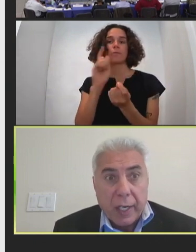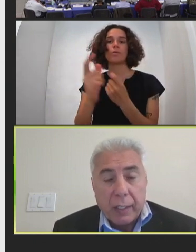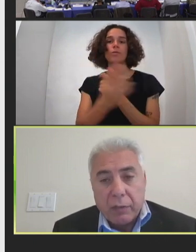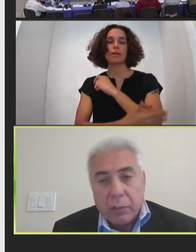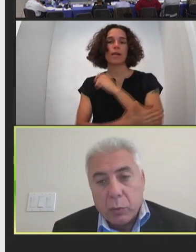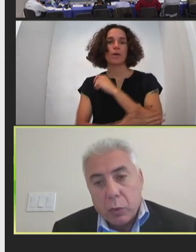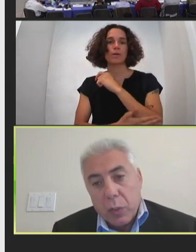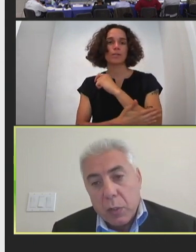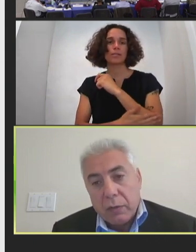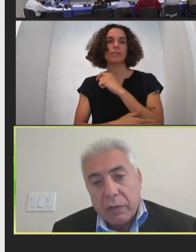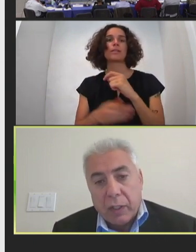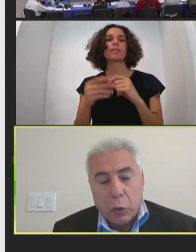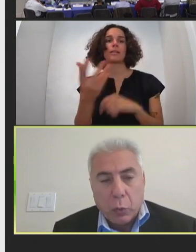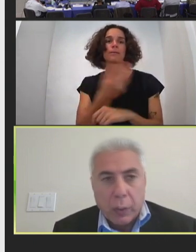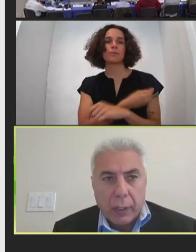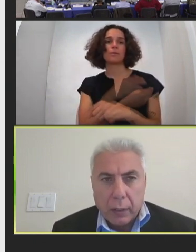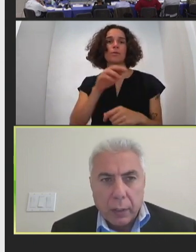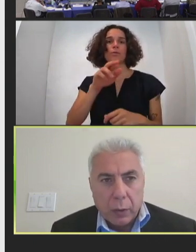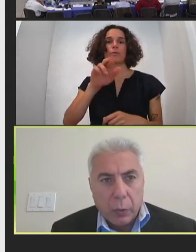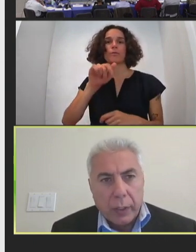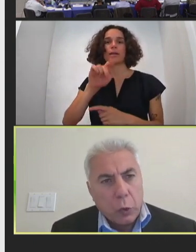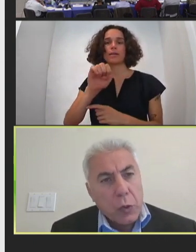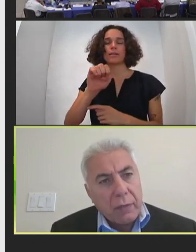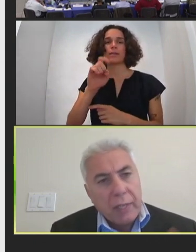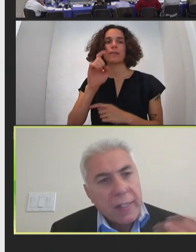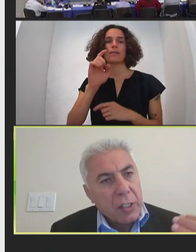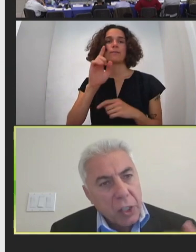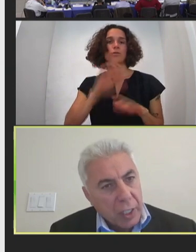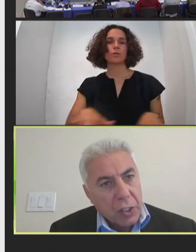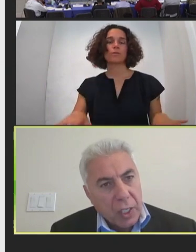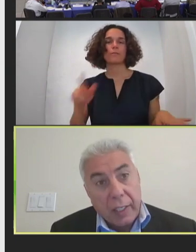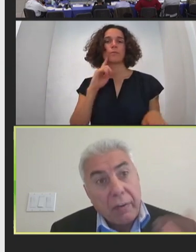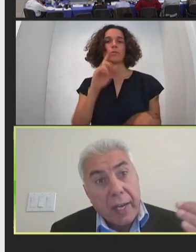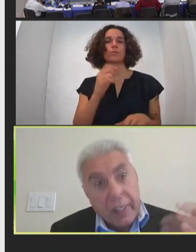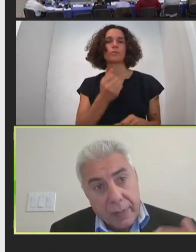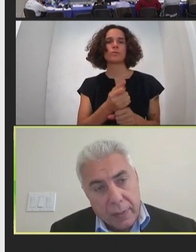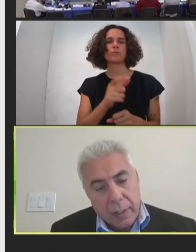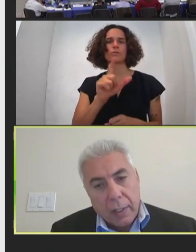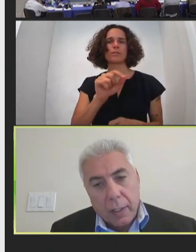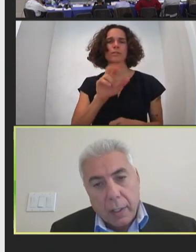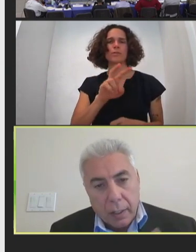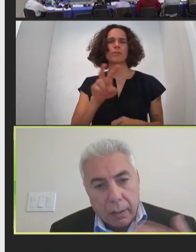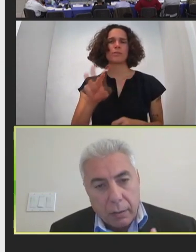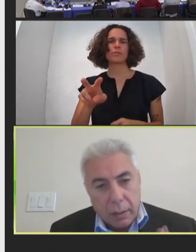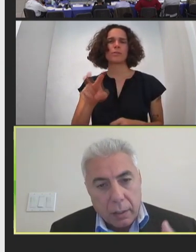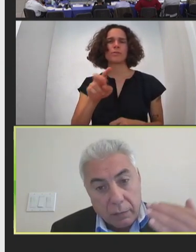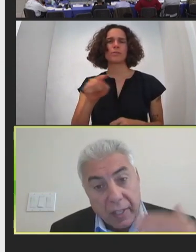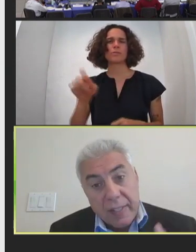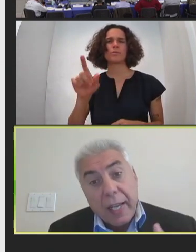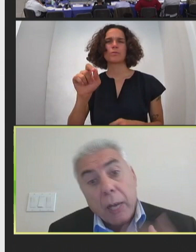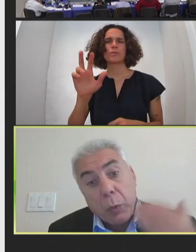rate from 2015 to 2020, to see if there is a change -- and it varies -- if there is an equity